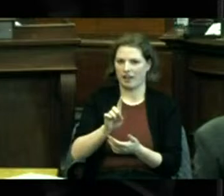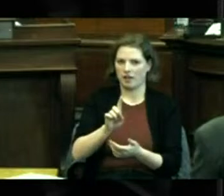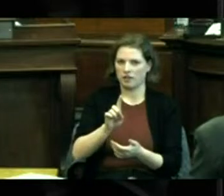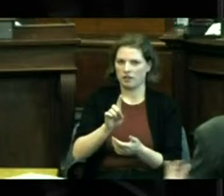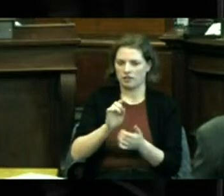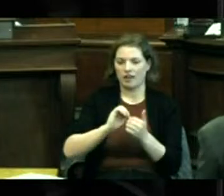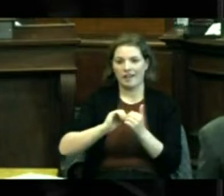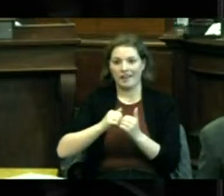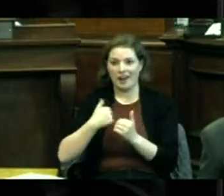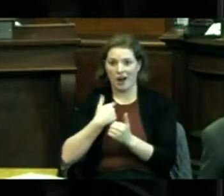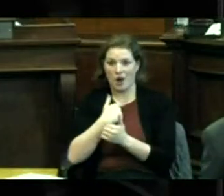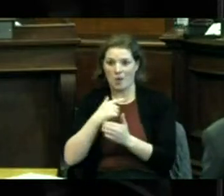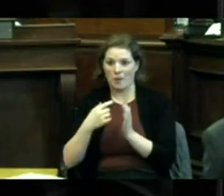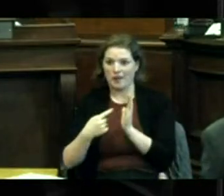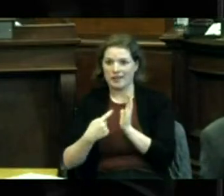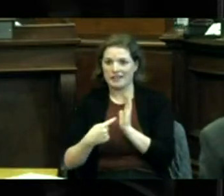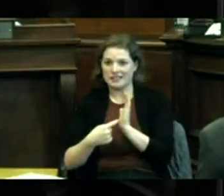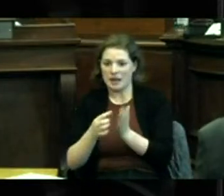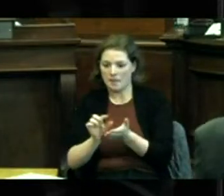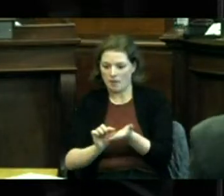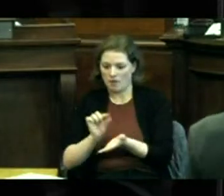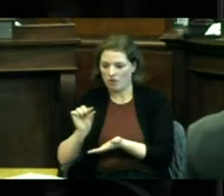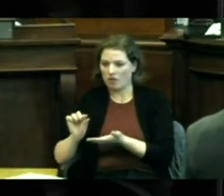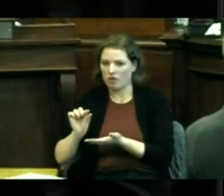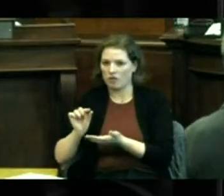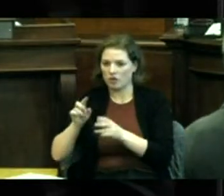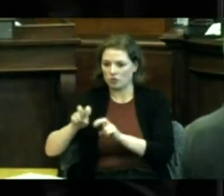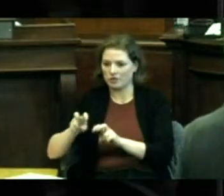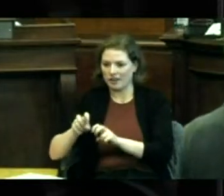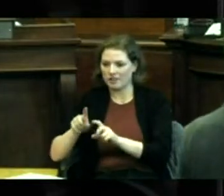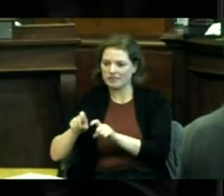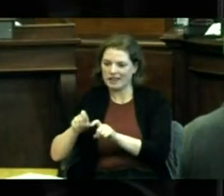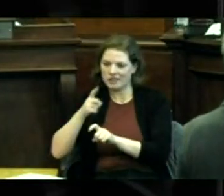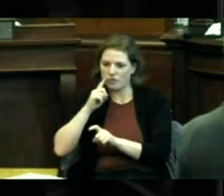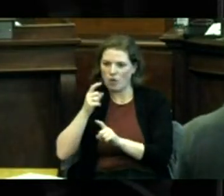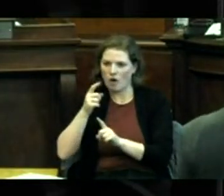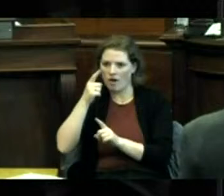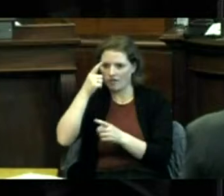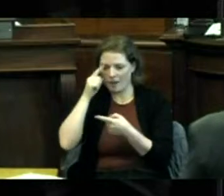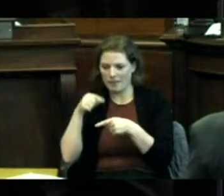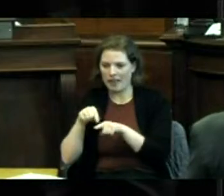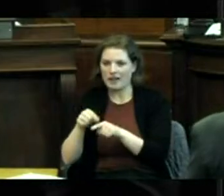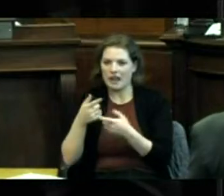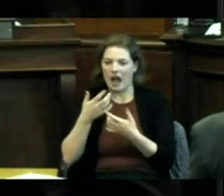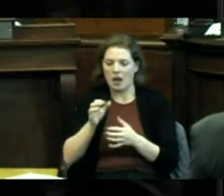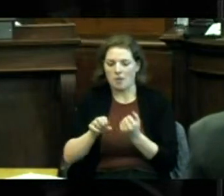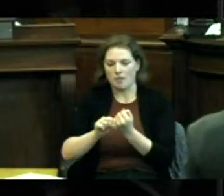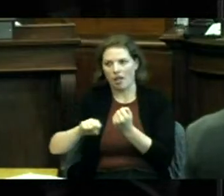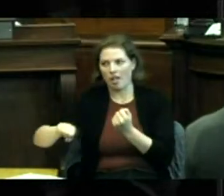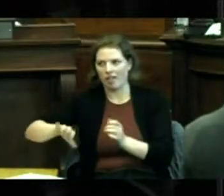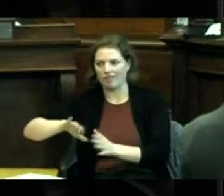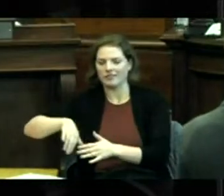allowable lead limits and also change the way we sample lead